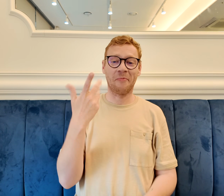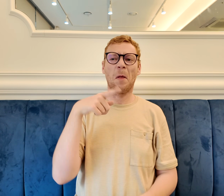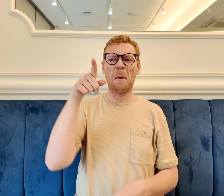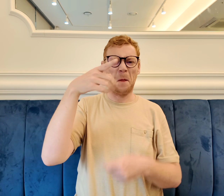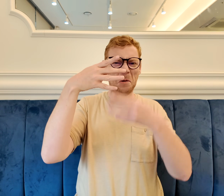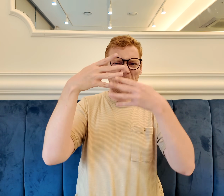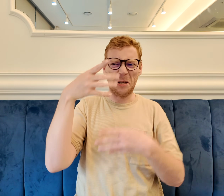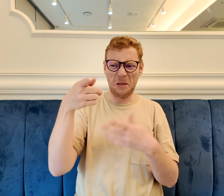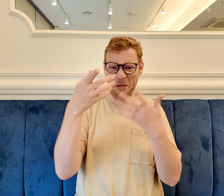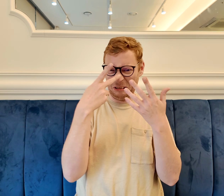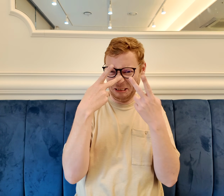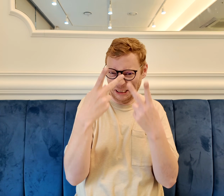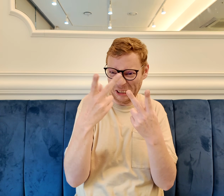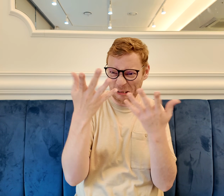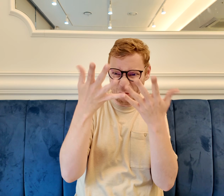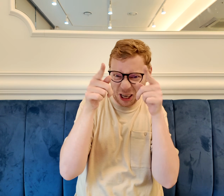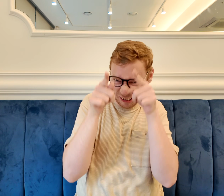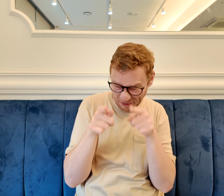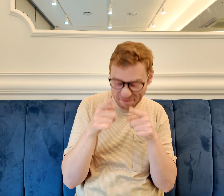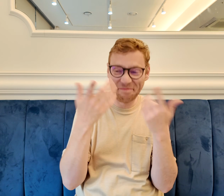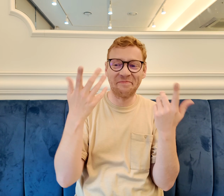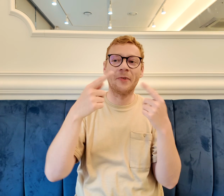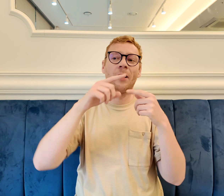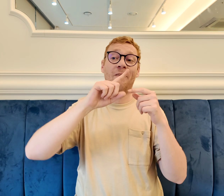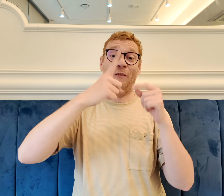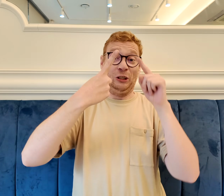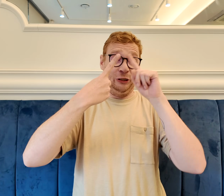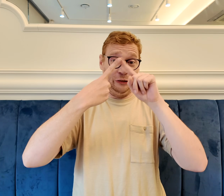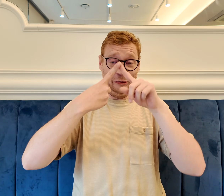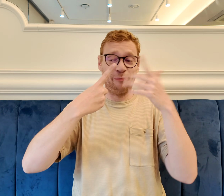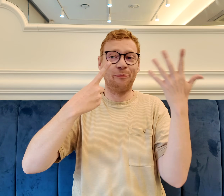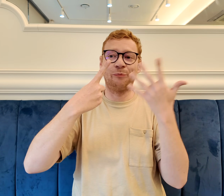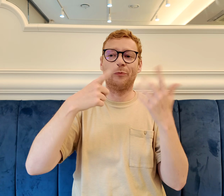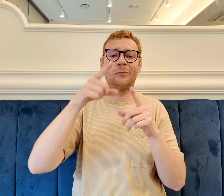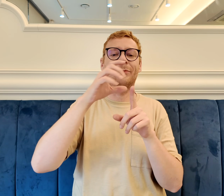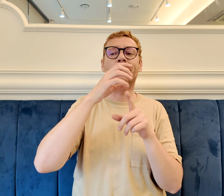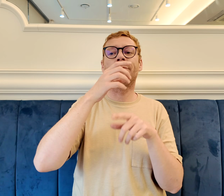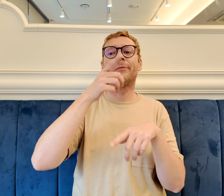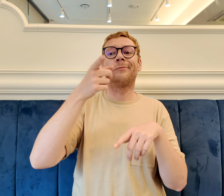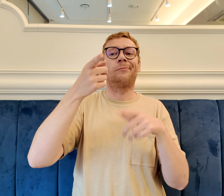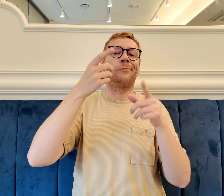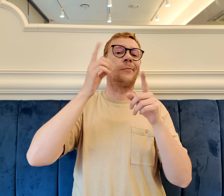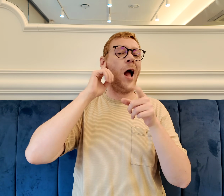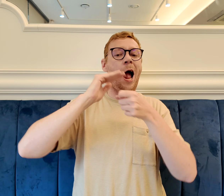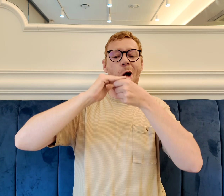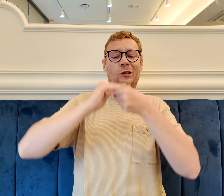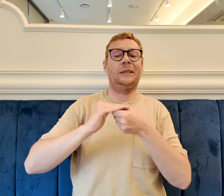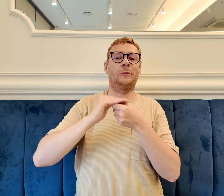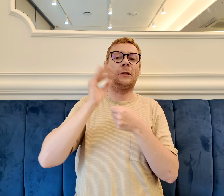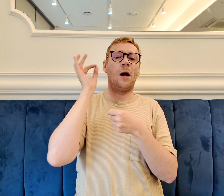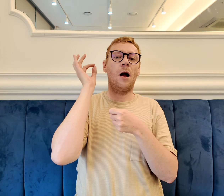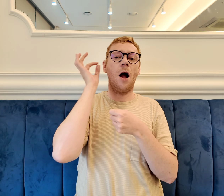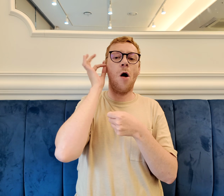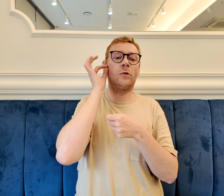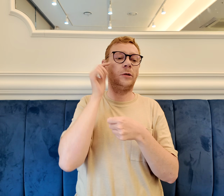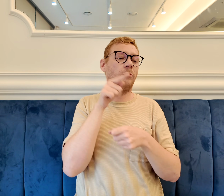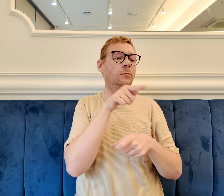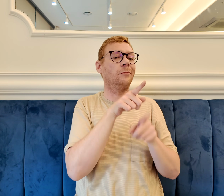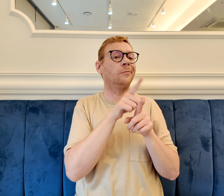I'll introduce the lectures I've prepared one by one. "Audism" refers to the discriminatory mindset where a hearing person judges a person's worth based on their hearing ability or